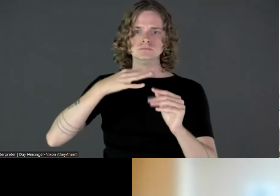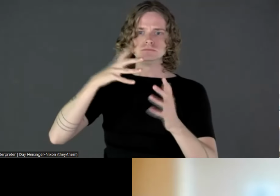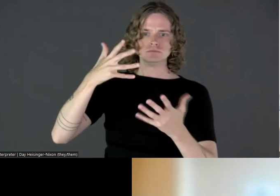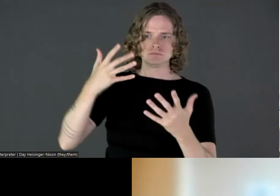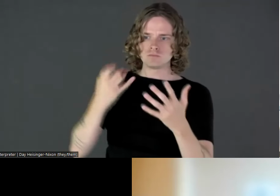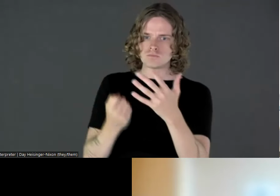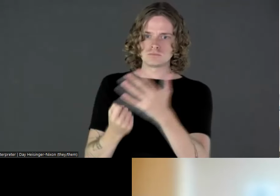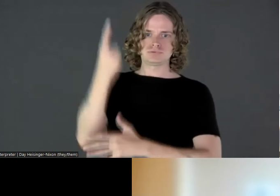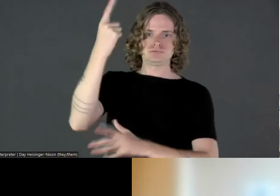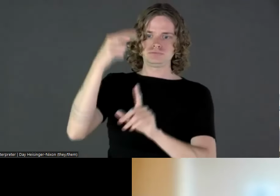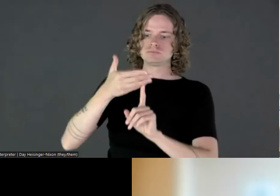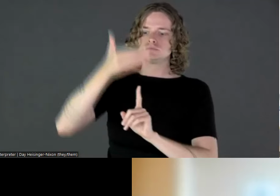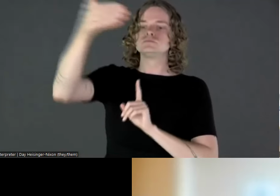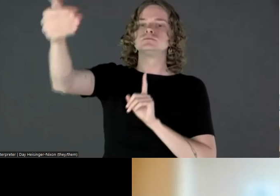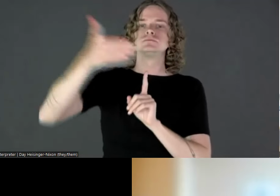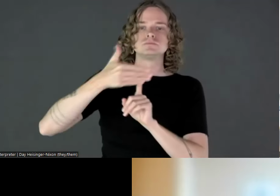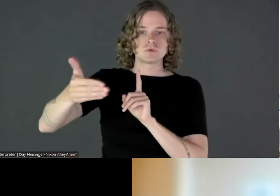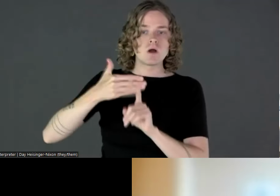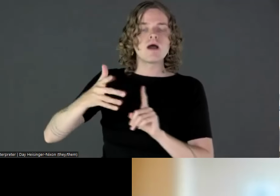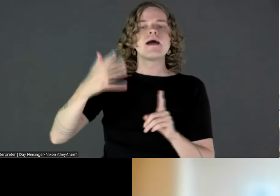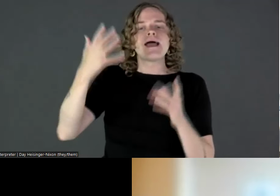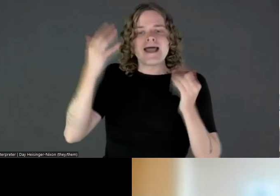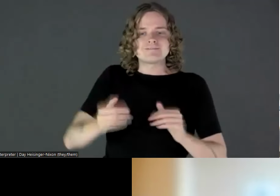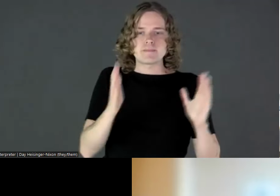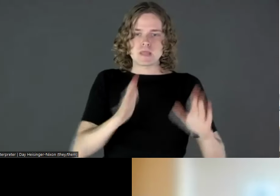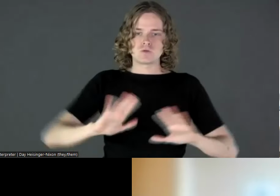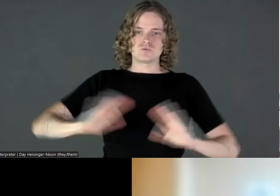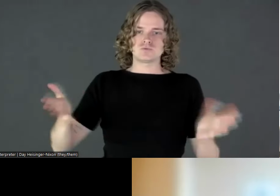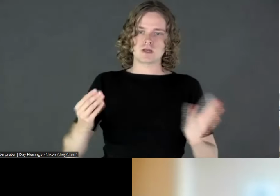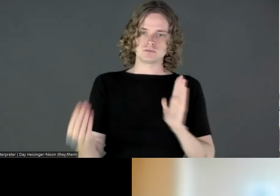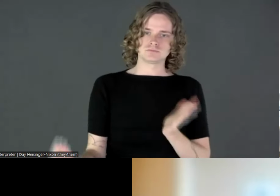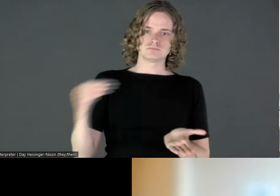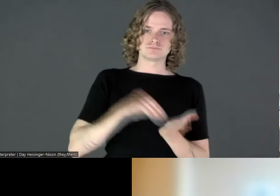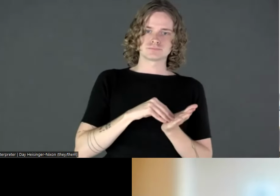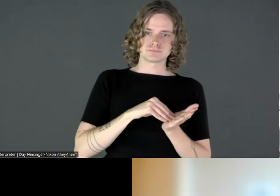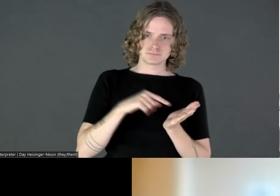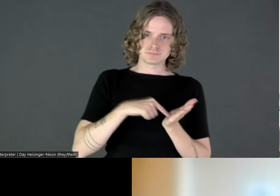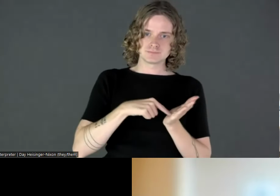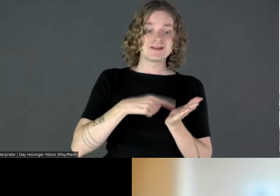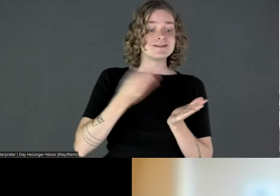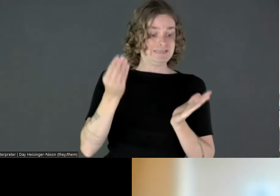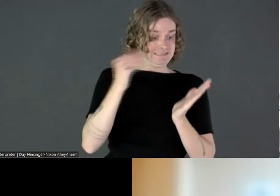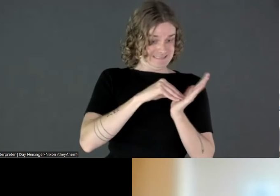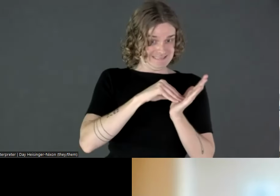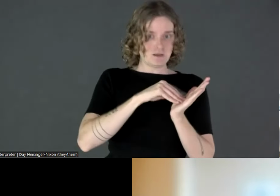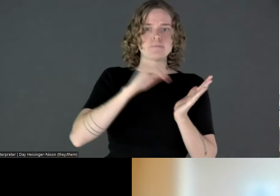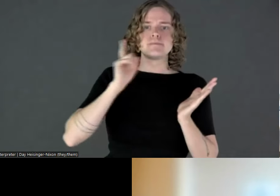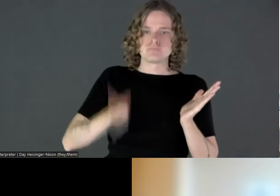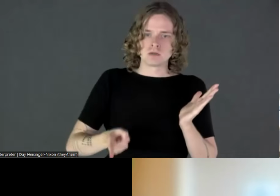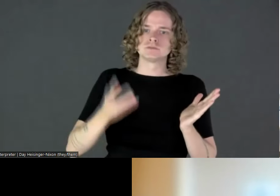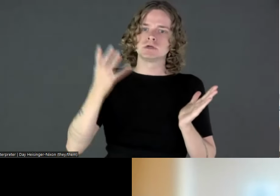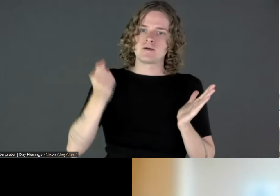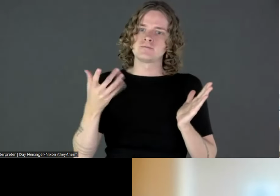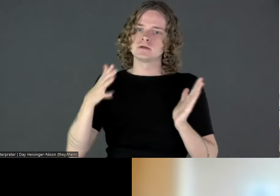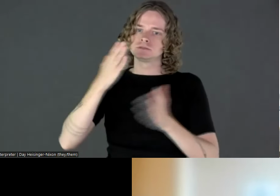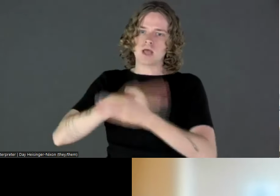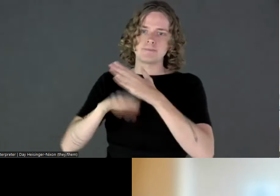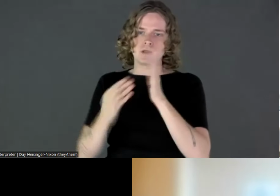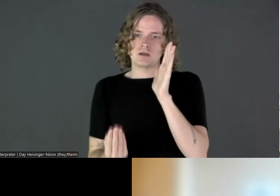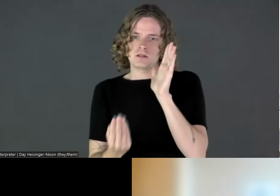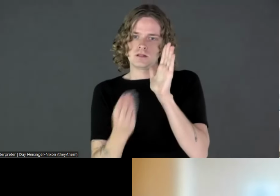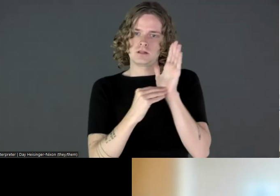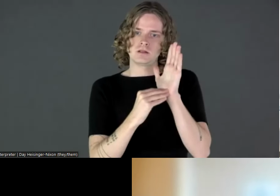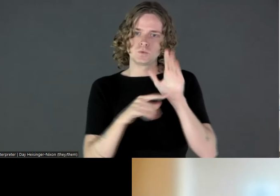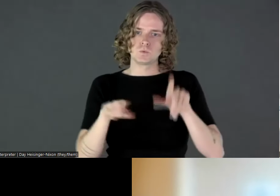inclusive and having OPDs that have enough human capacities but also enough funding to be sure that